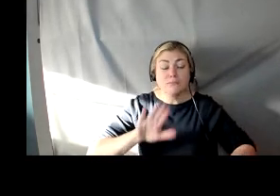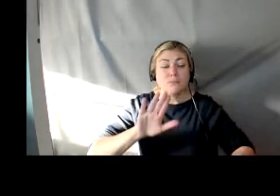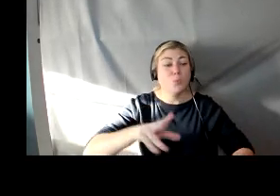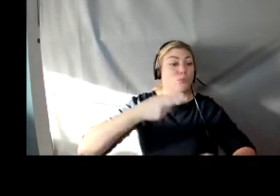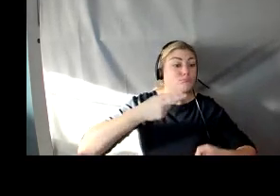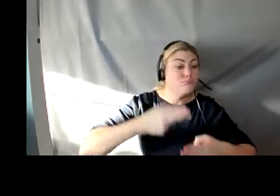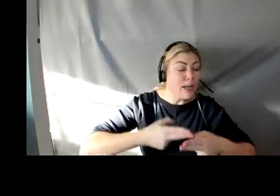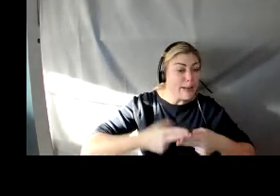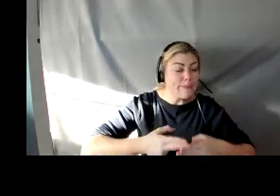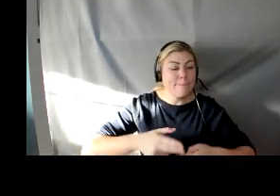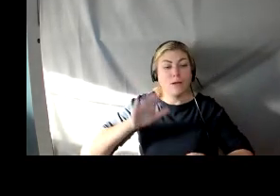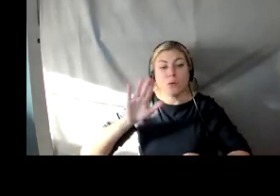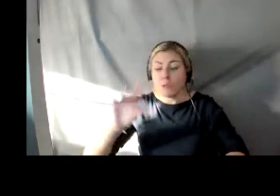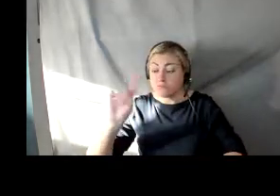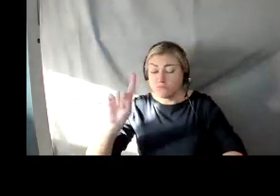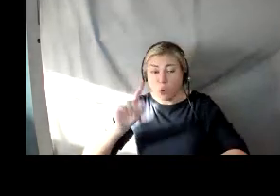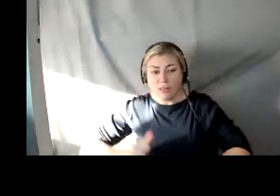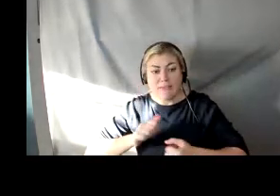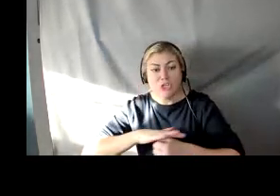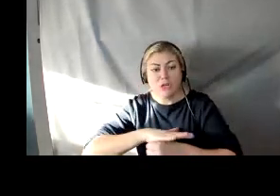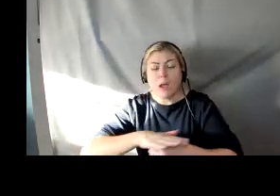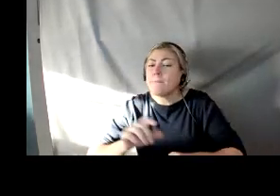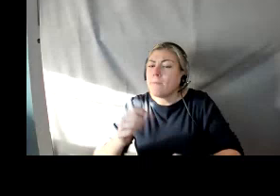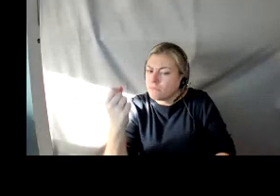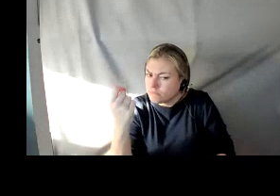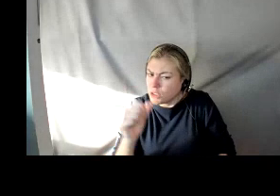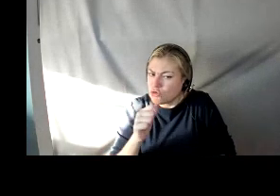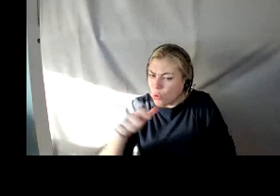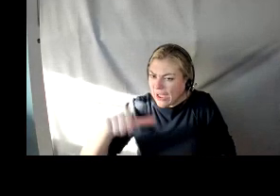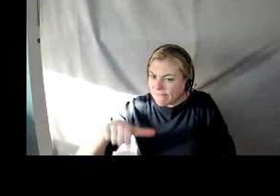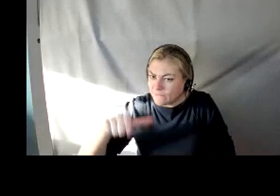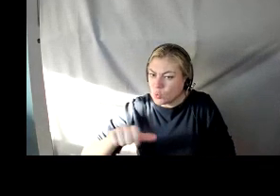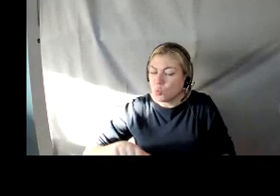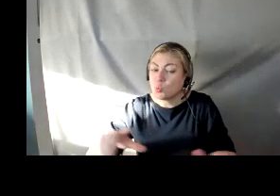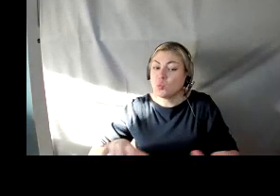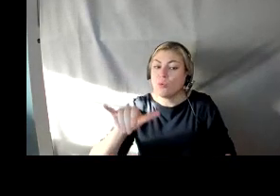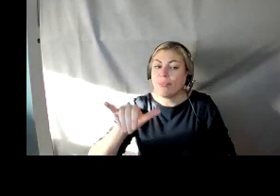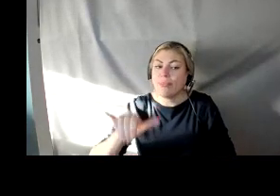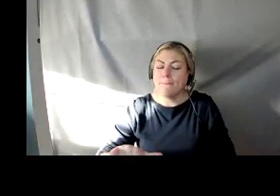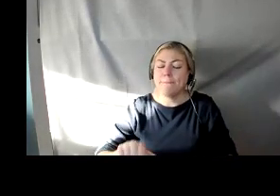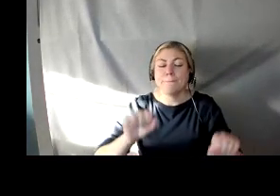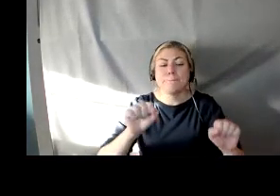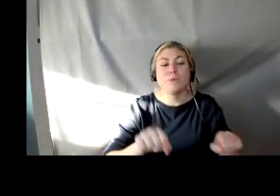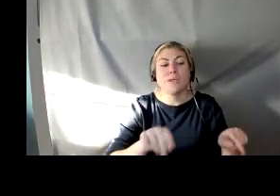but there's no obligation to do that. You can also respond and comment anonymously.